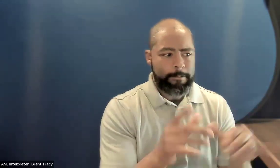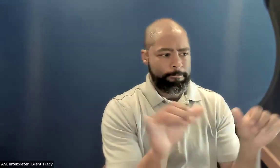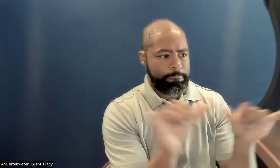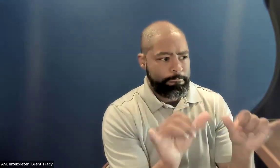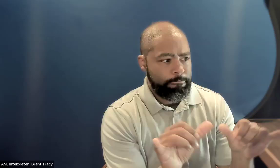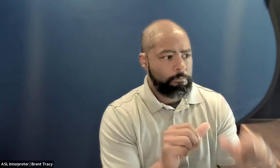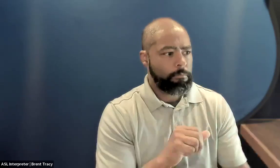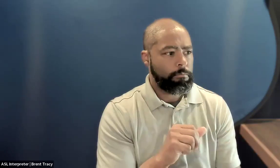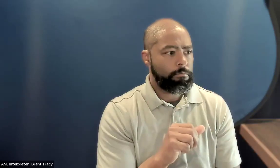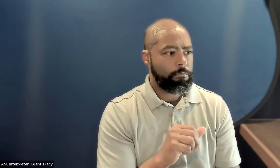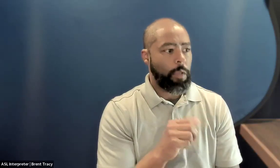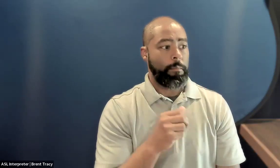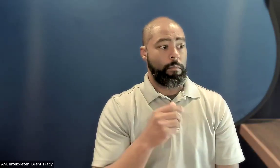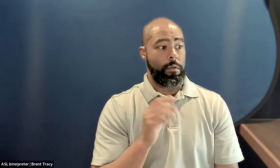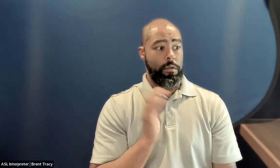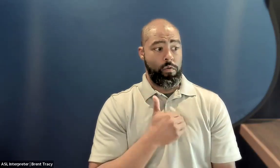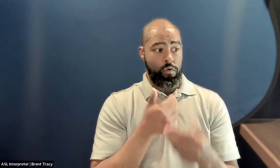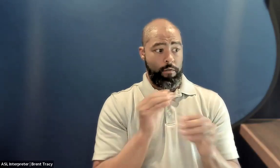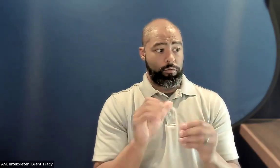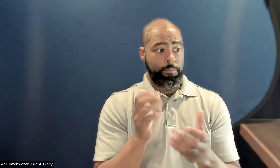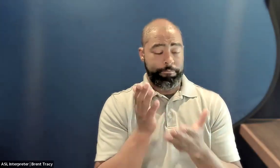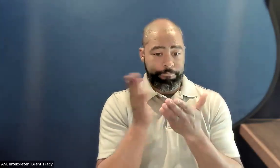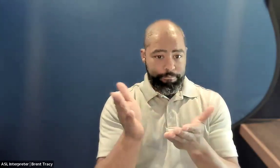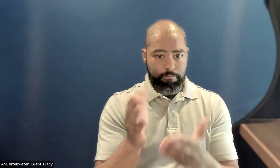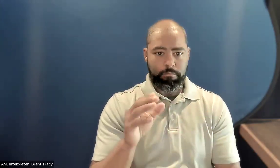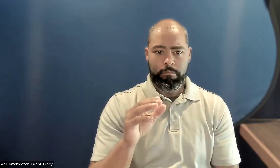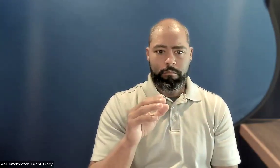best practices around how to mitigate the effects of forest